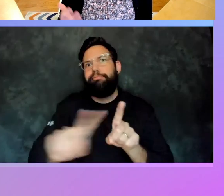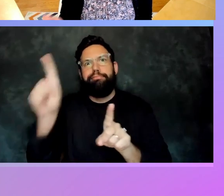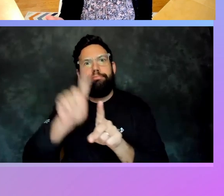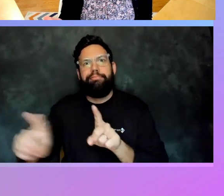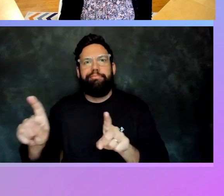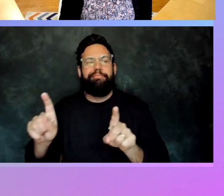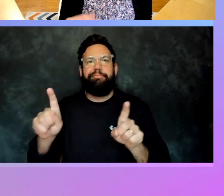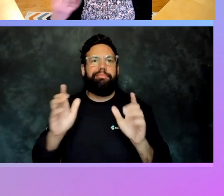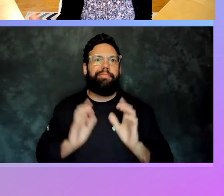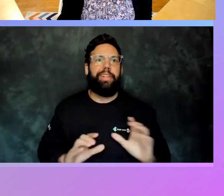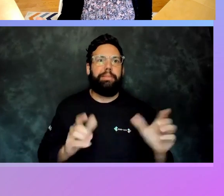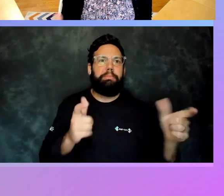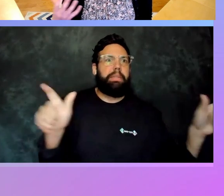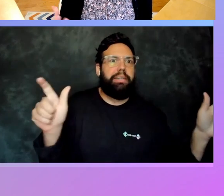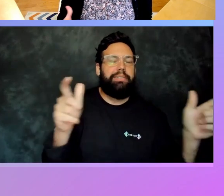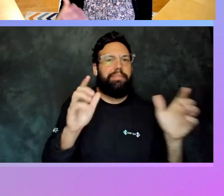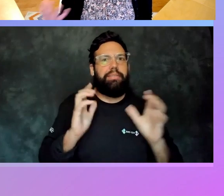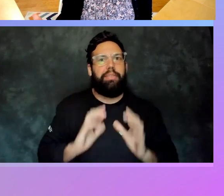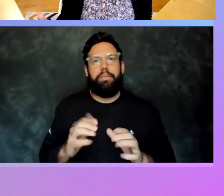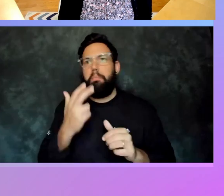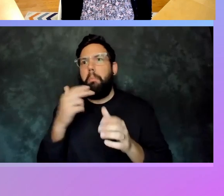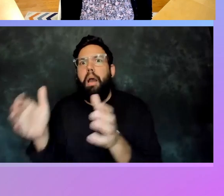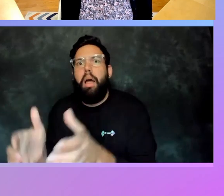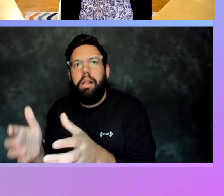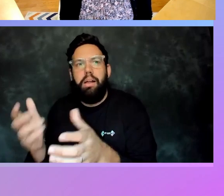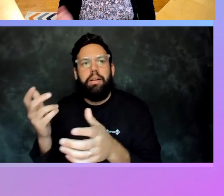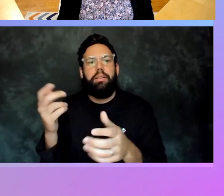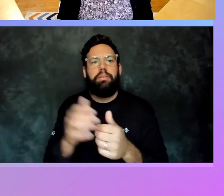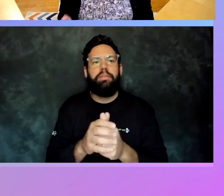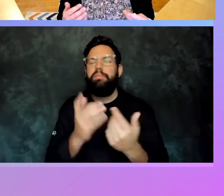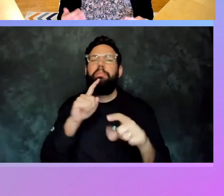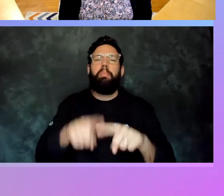This graph on should design systems look familiar to many or at least a version of this.